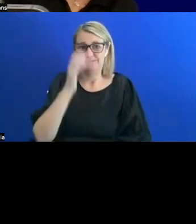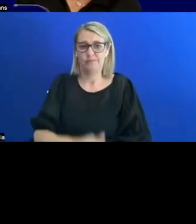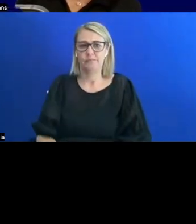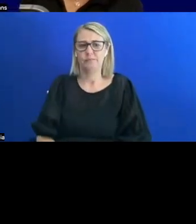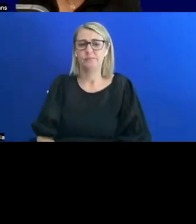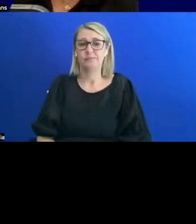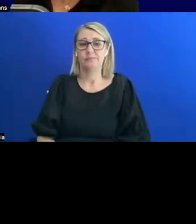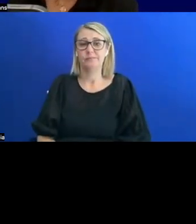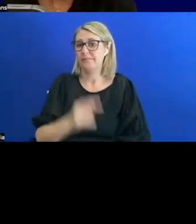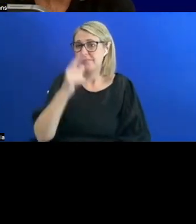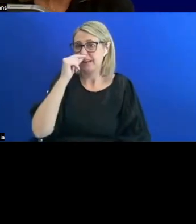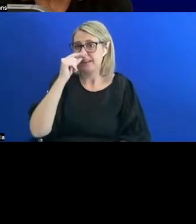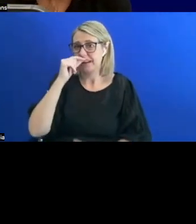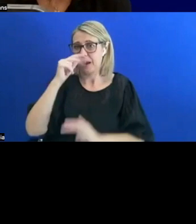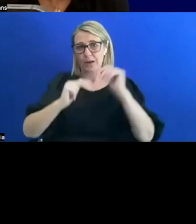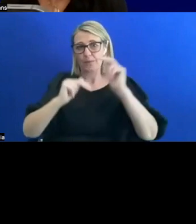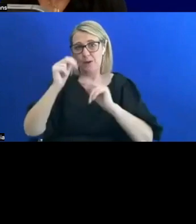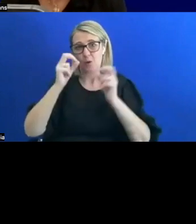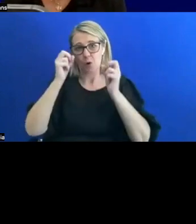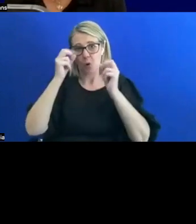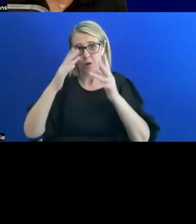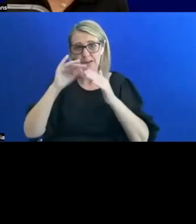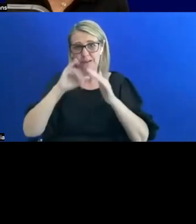Can we build awareness of internal sensations?